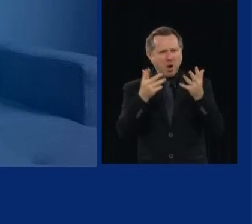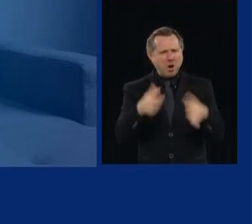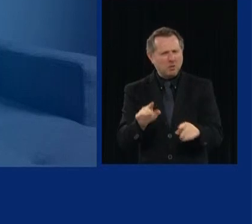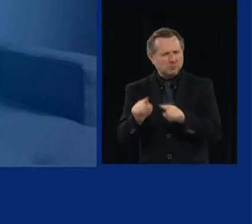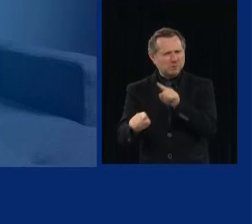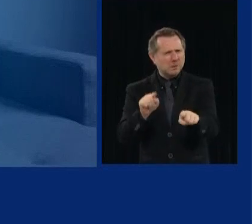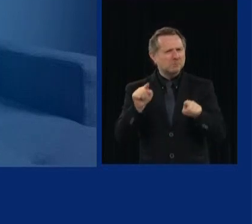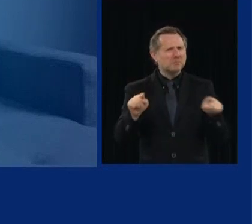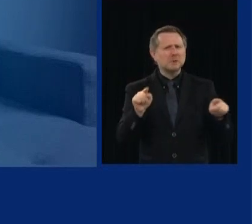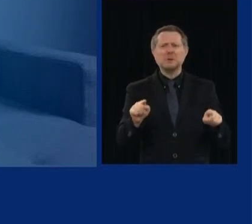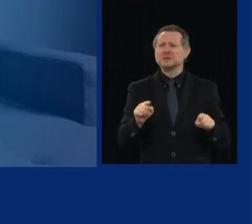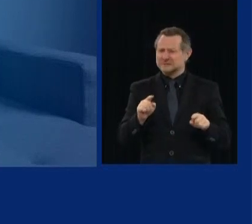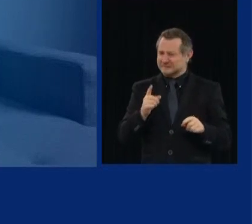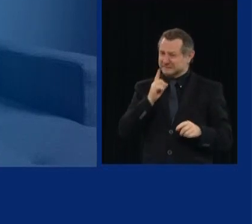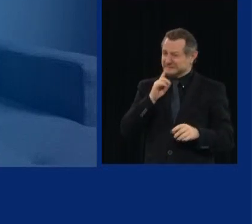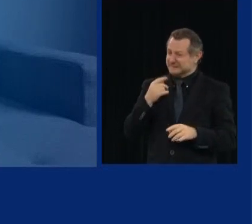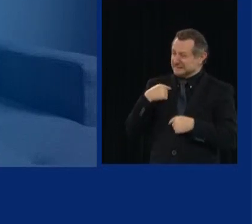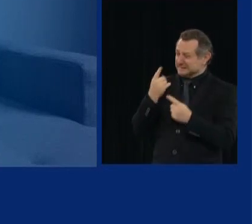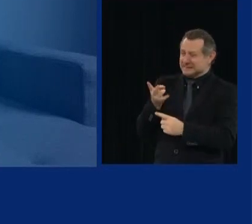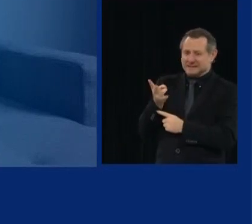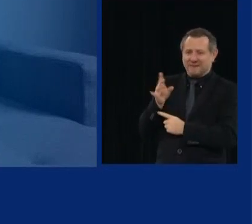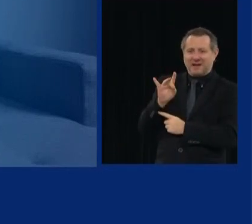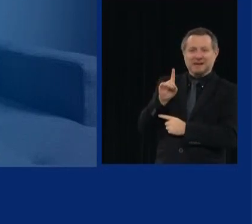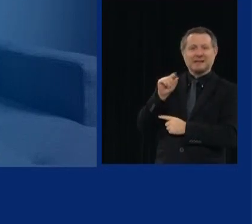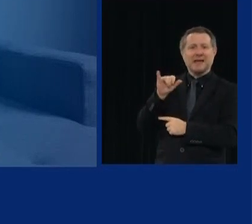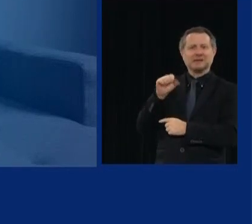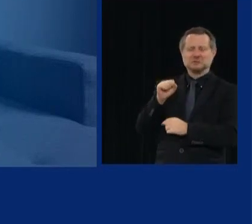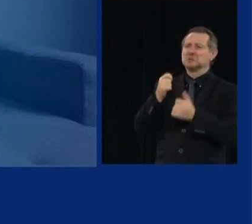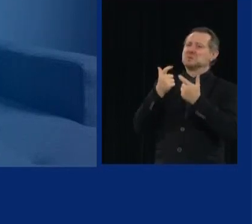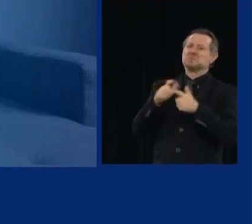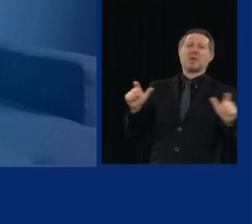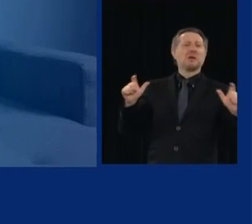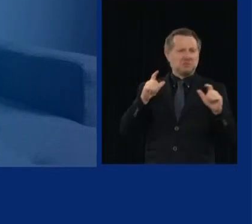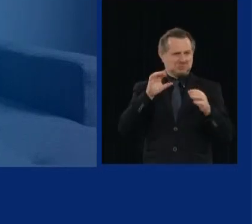THE MENTAL HEALTH ISSUES THAT